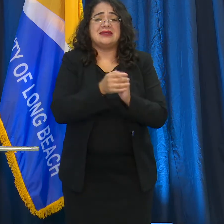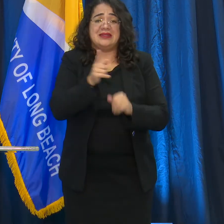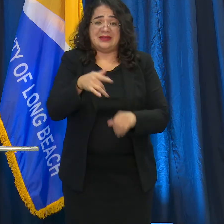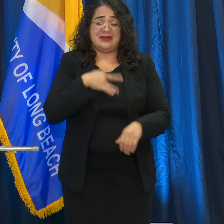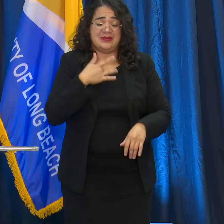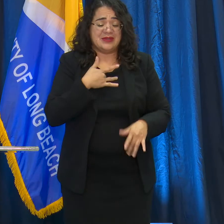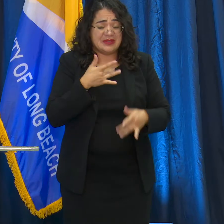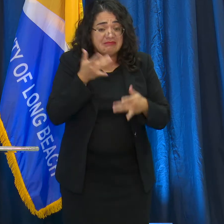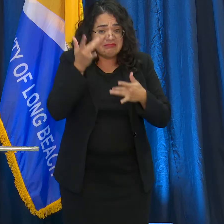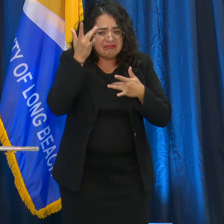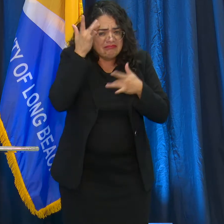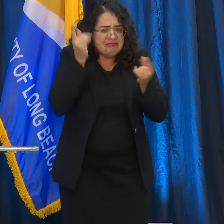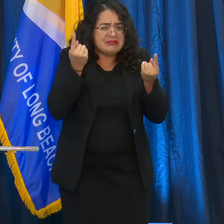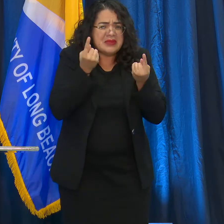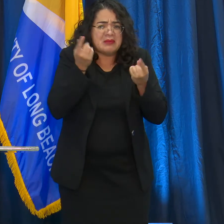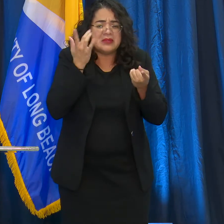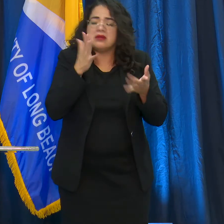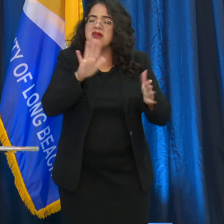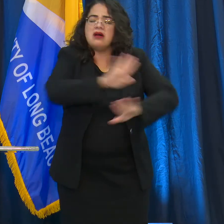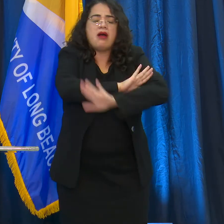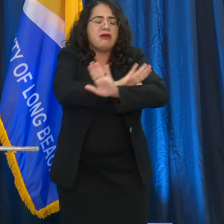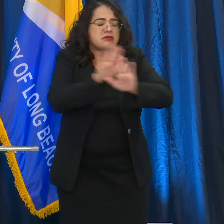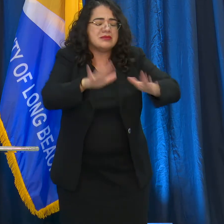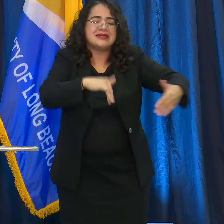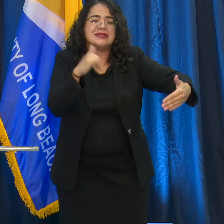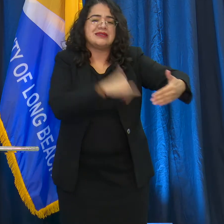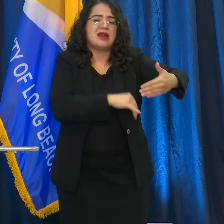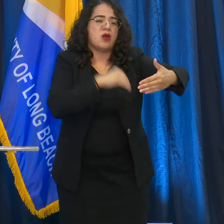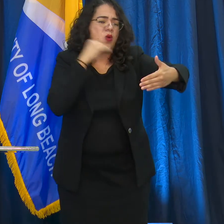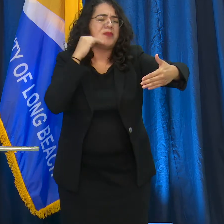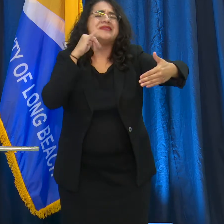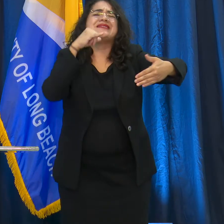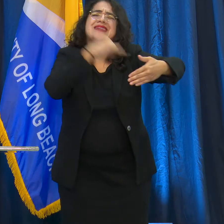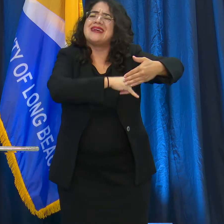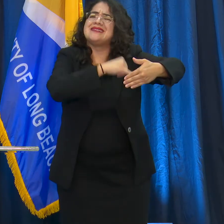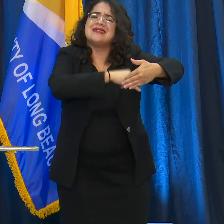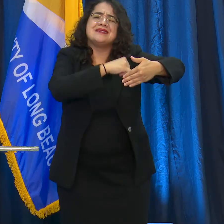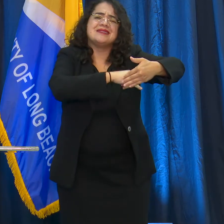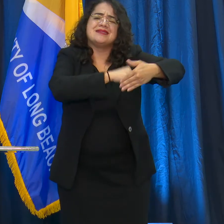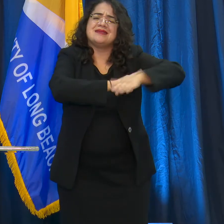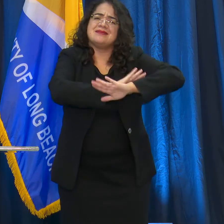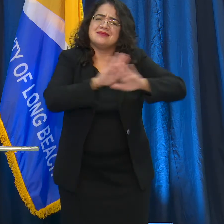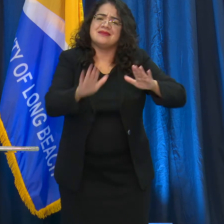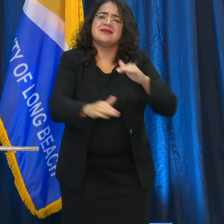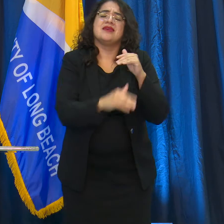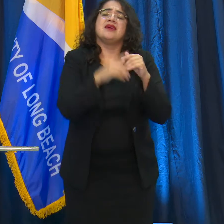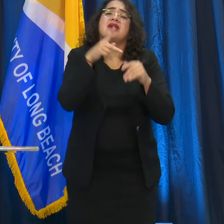stay home. We have to follow the safer at home order if we want to lower our positivity rate and flatten the curve,